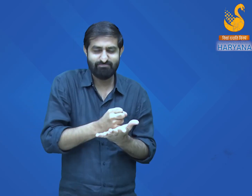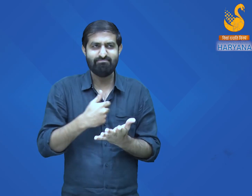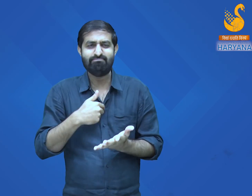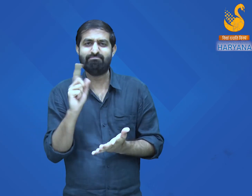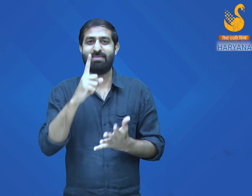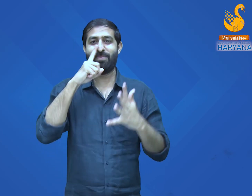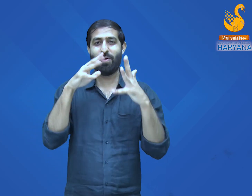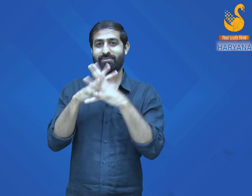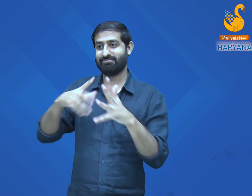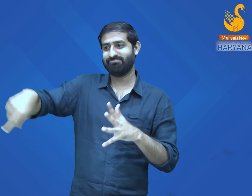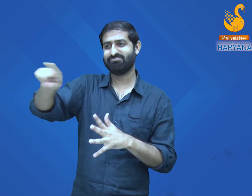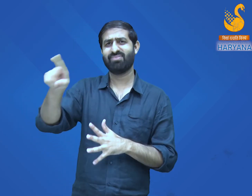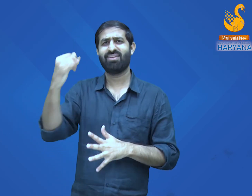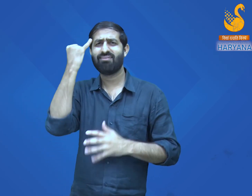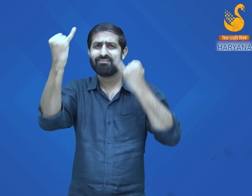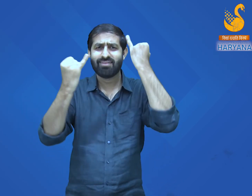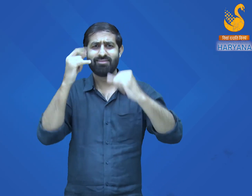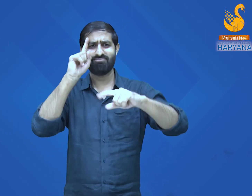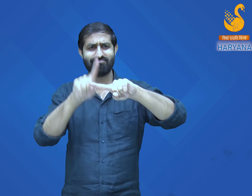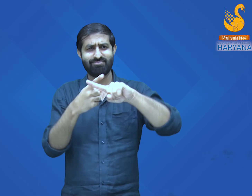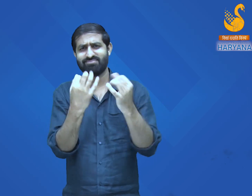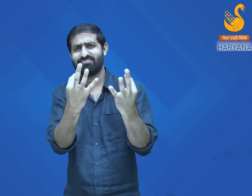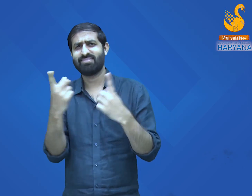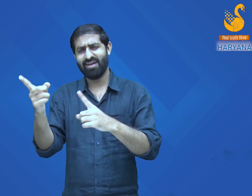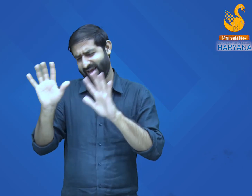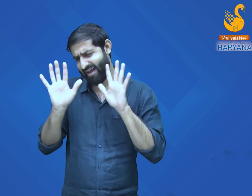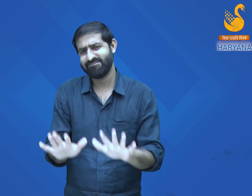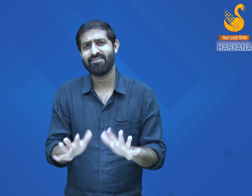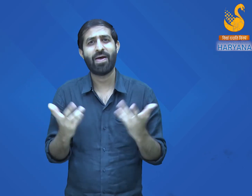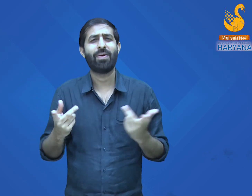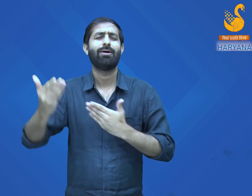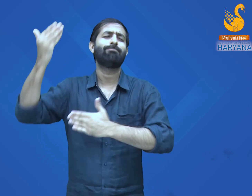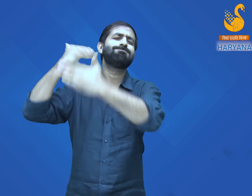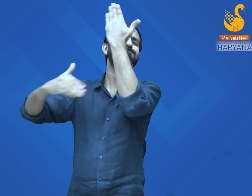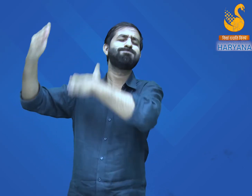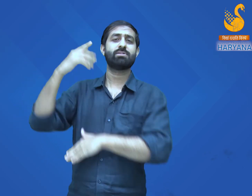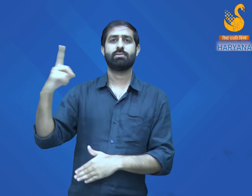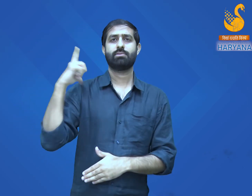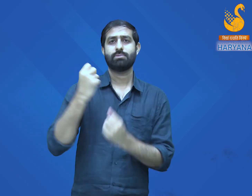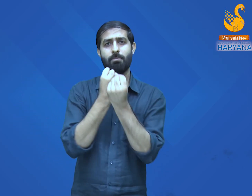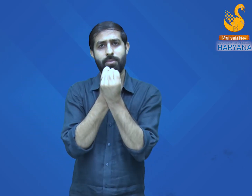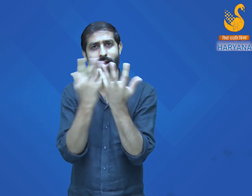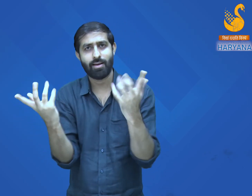women should also be included to share their views. They also have knowledge of many things when we look at the past